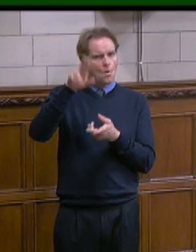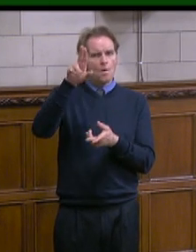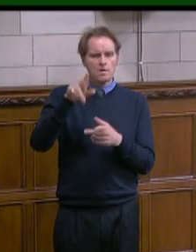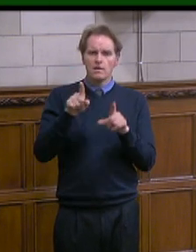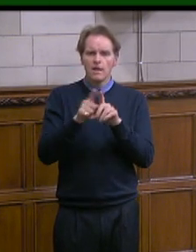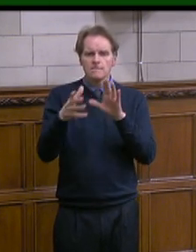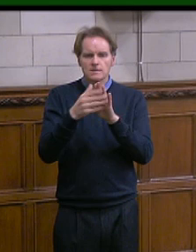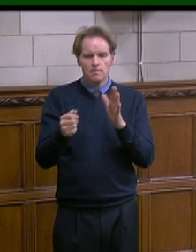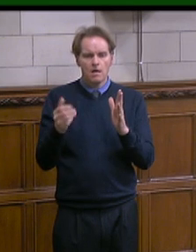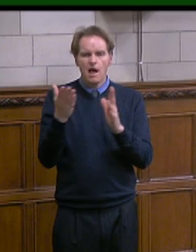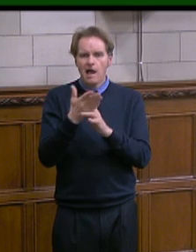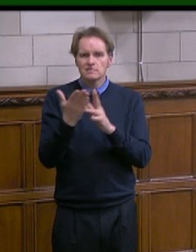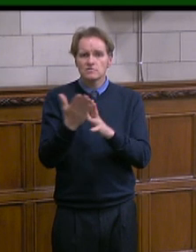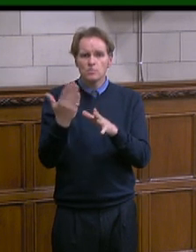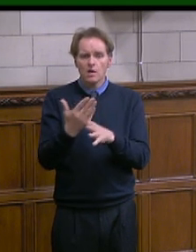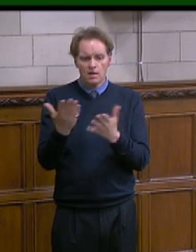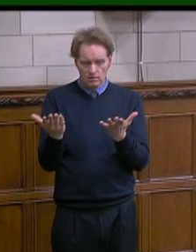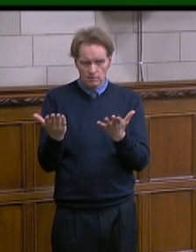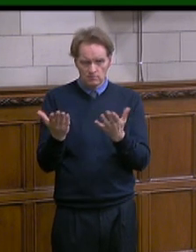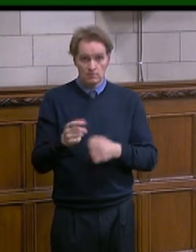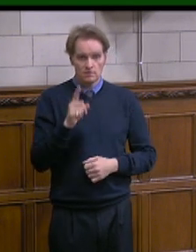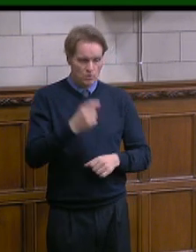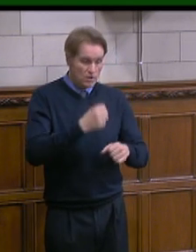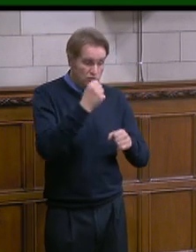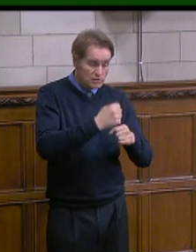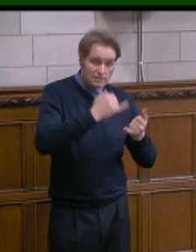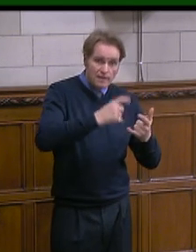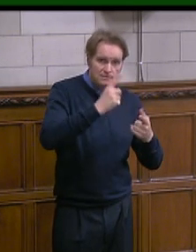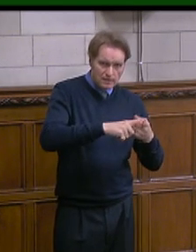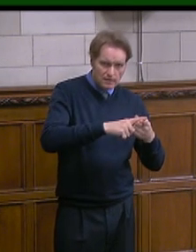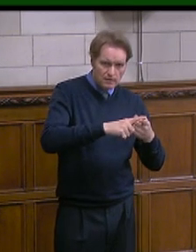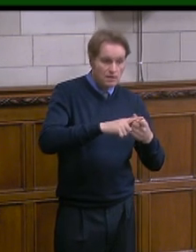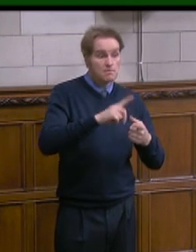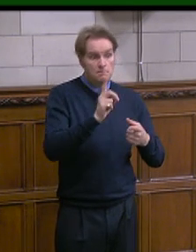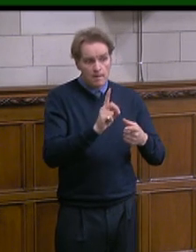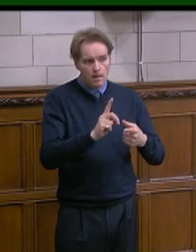A British Sign Language GCSE could lead to more people considering interpreting as a